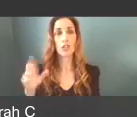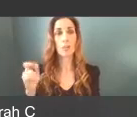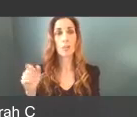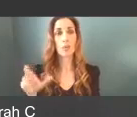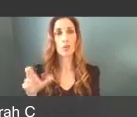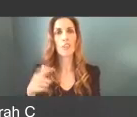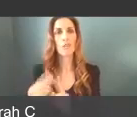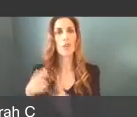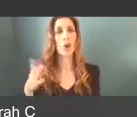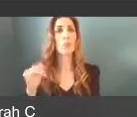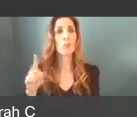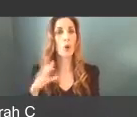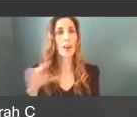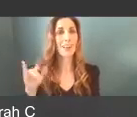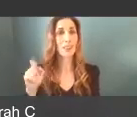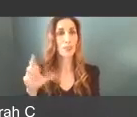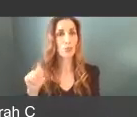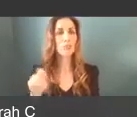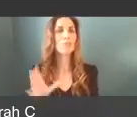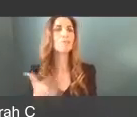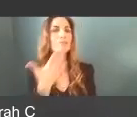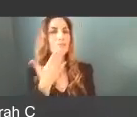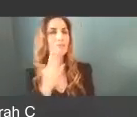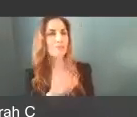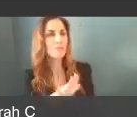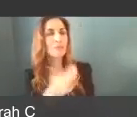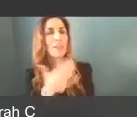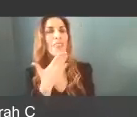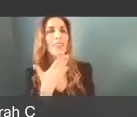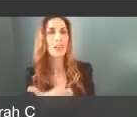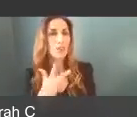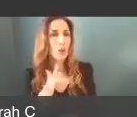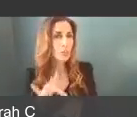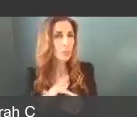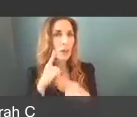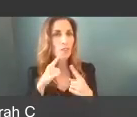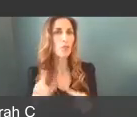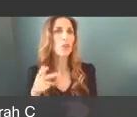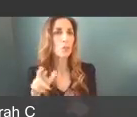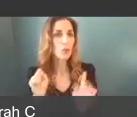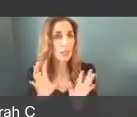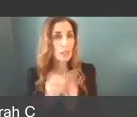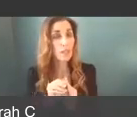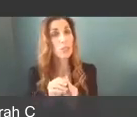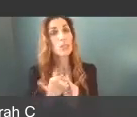[Reporter] Good afternoon, Commissioner. As always, thanks for making yourself available through these press conferences. Could you go back to the registration